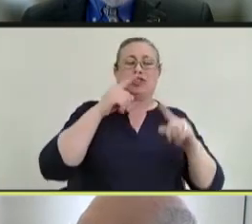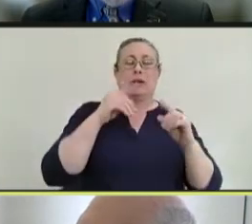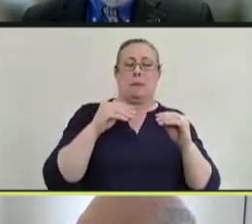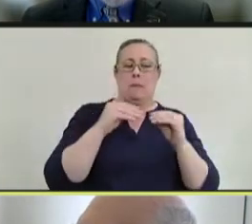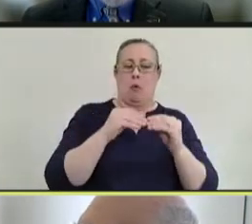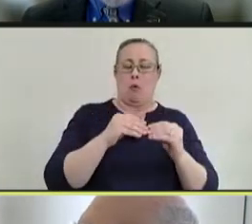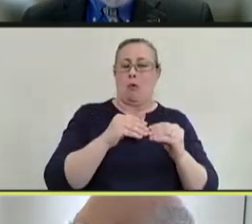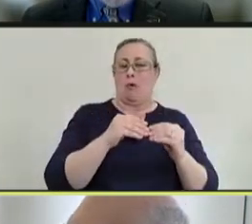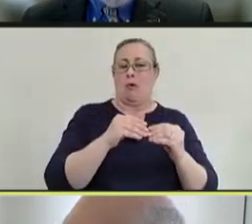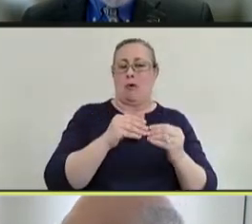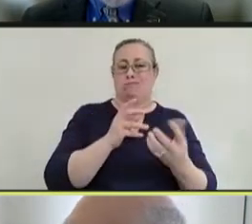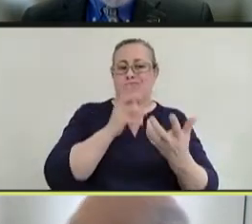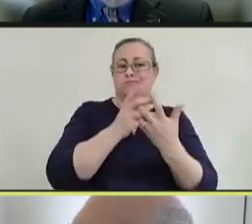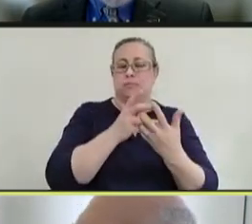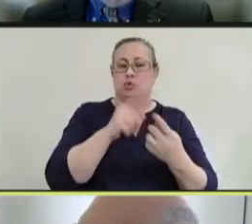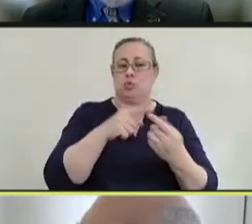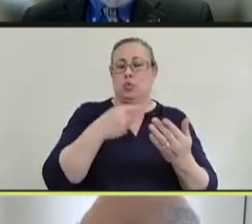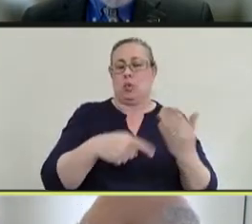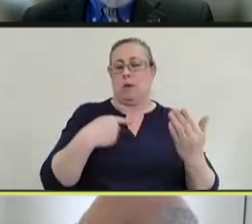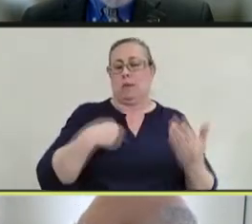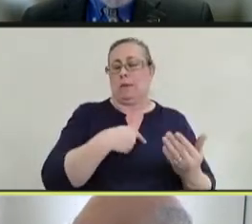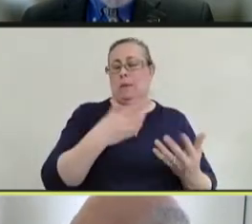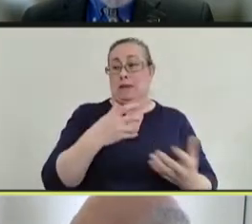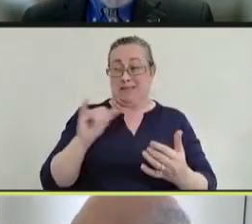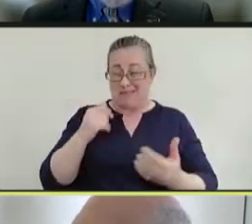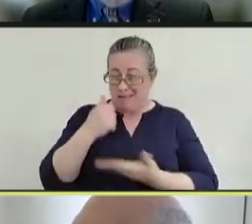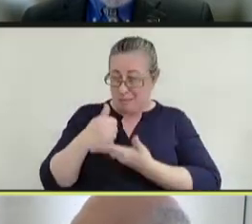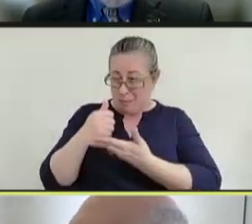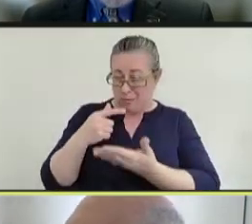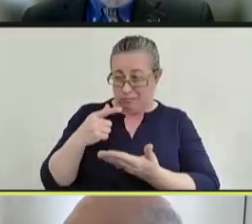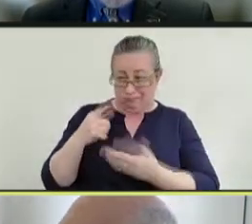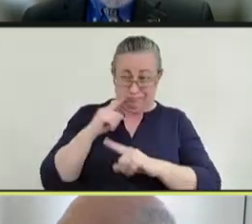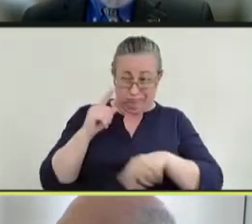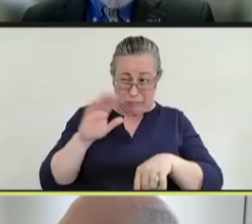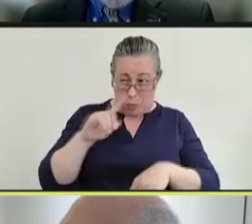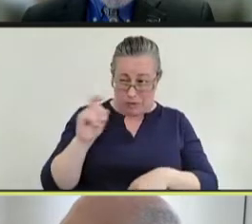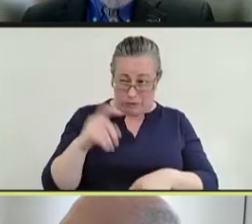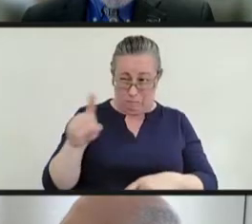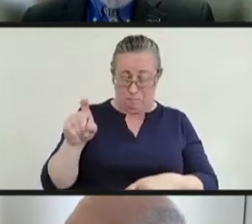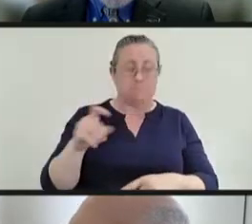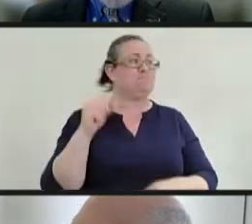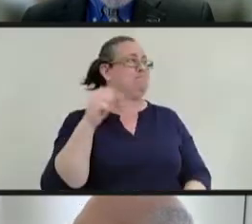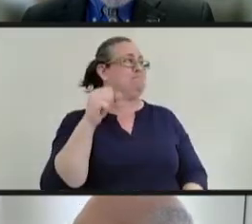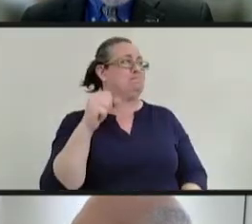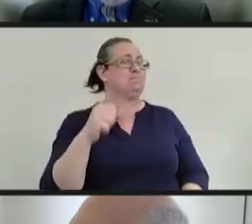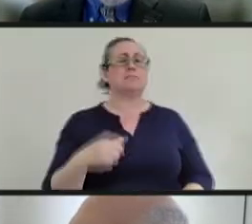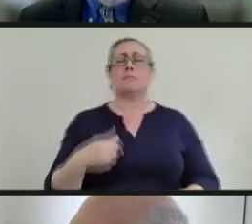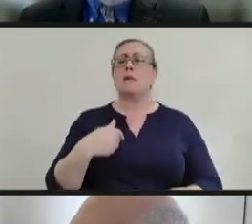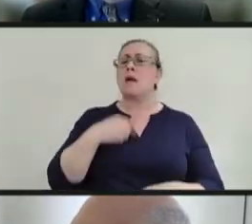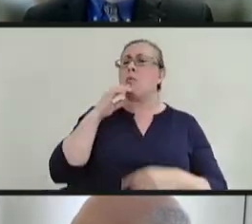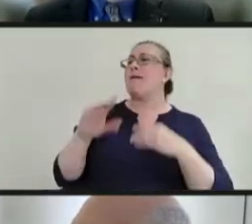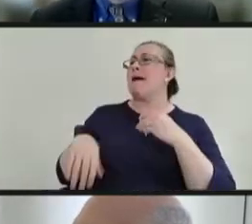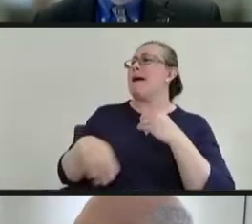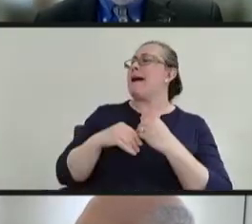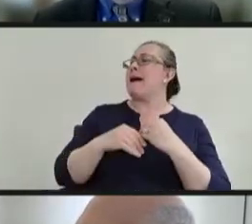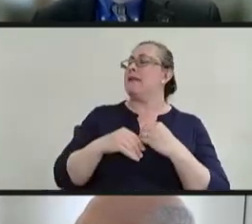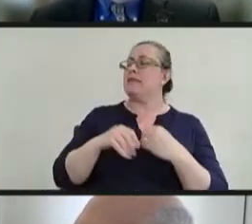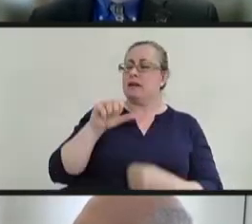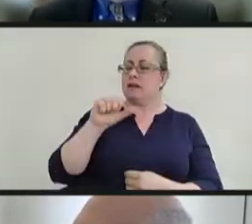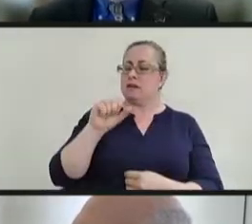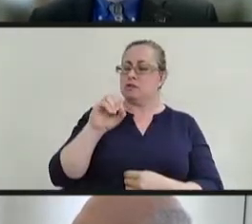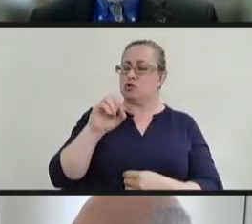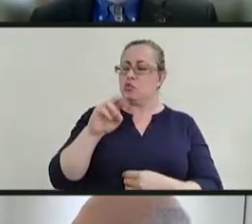Jimmy Gollihar: I'll just add that, you know, the serology portion is a little bit easier to do,